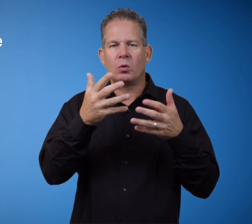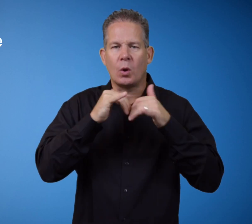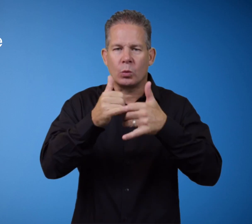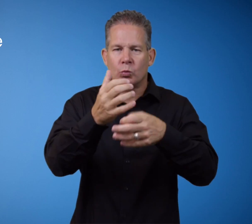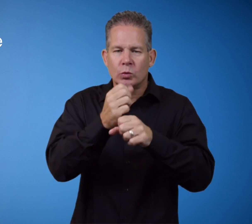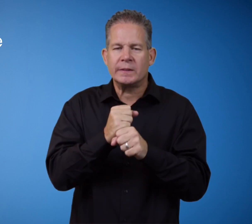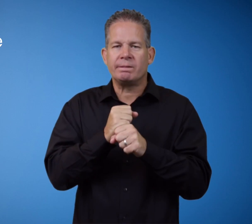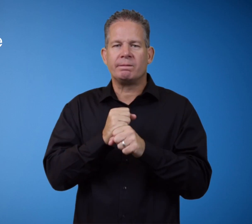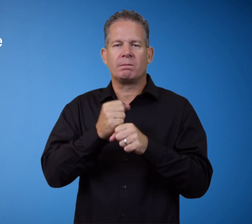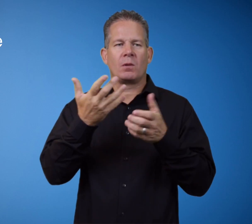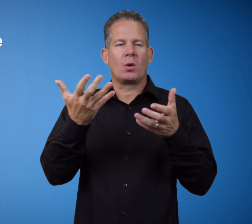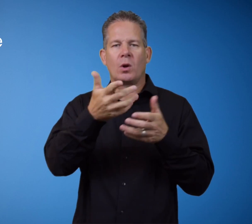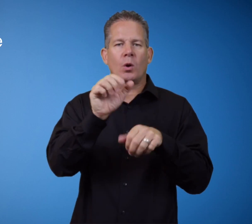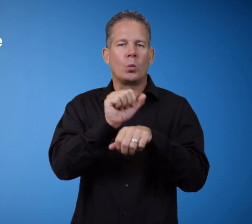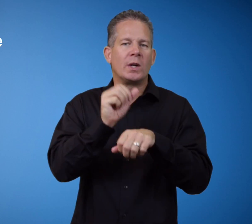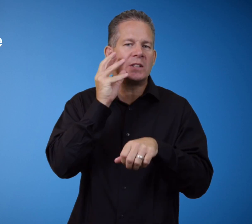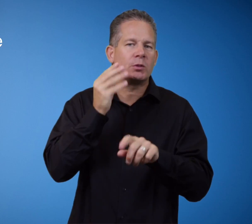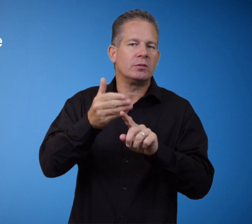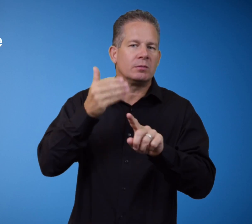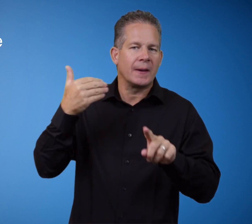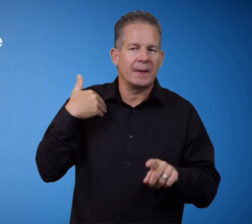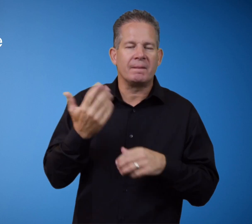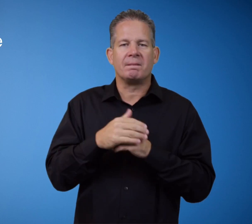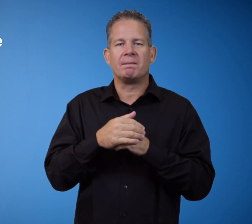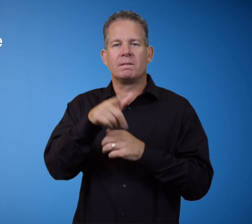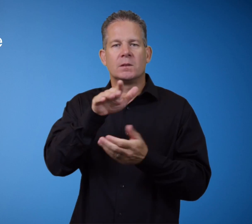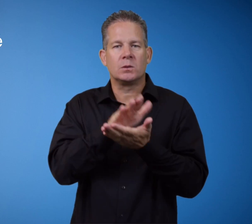what awards you may have received, your previous work experience,